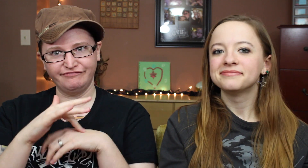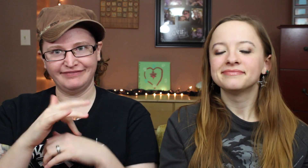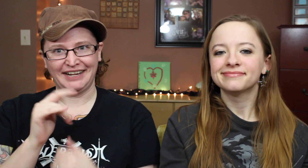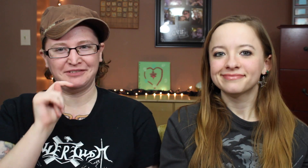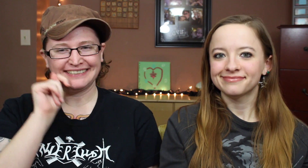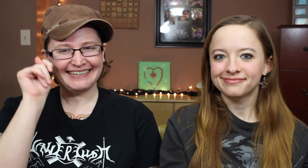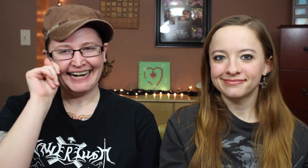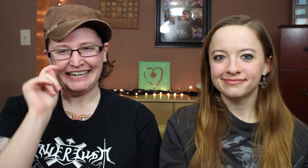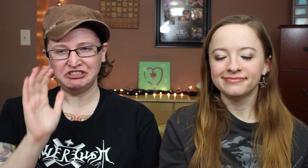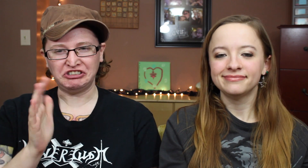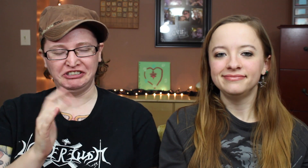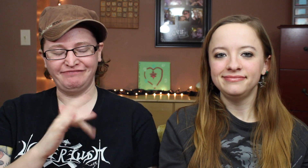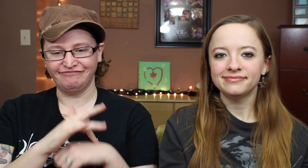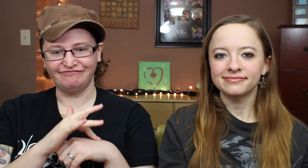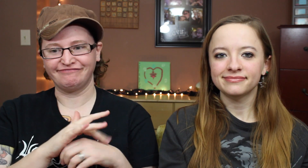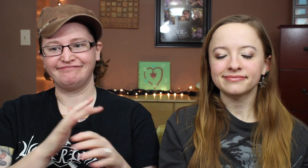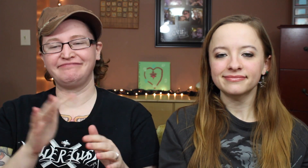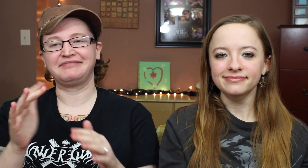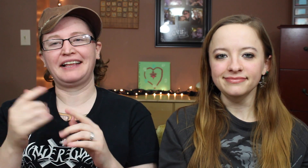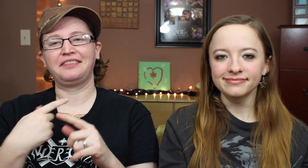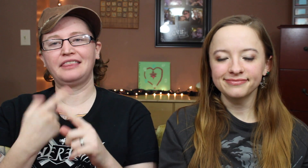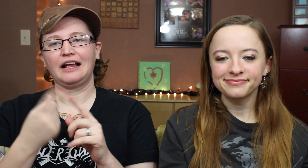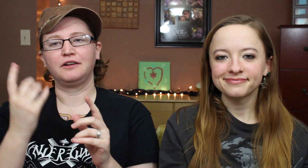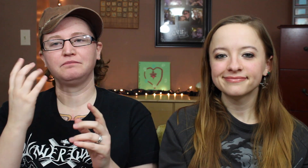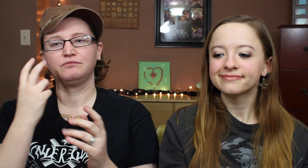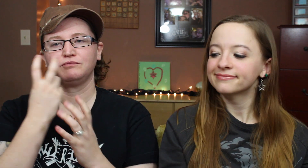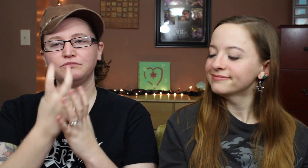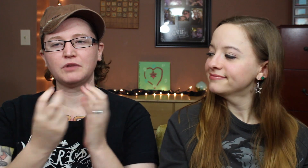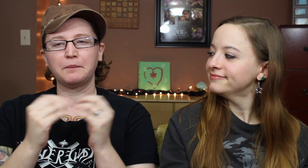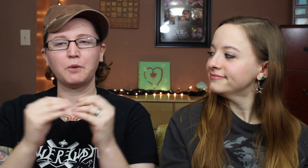like the first obsession I kind of had around like teenager years.